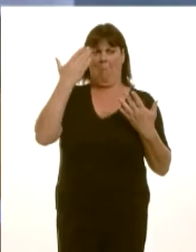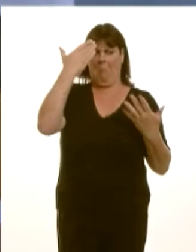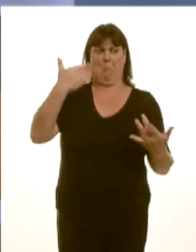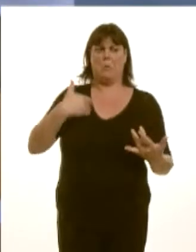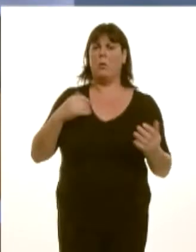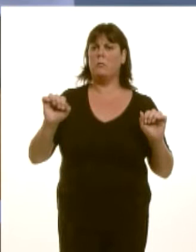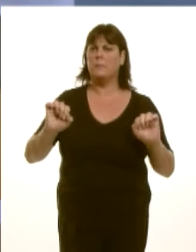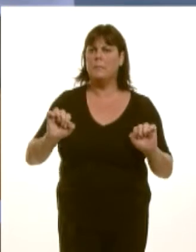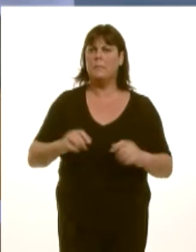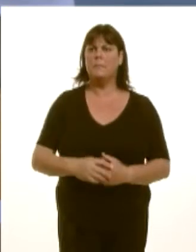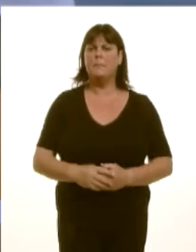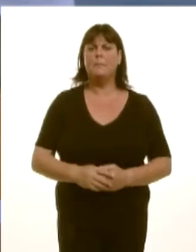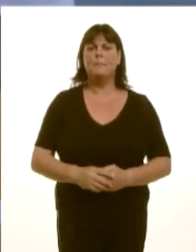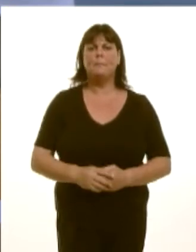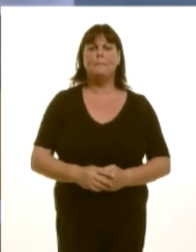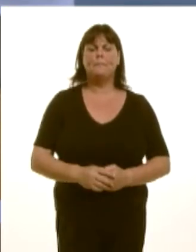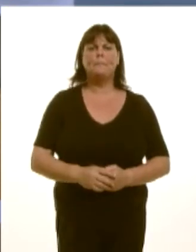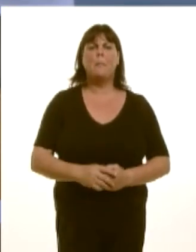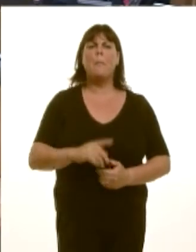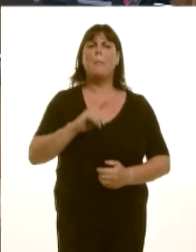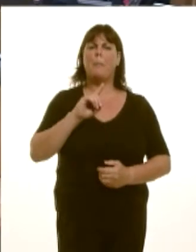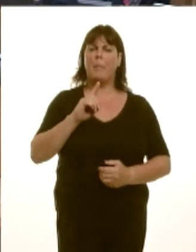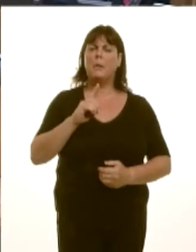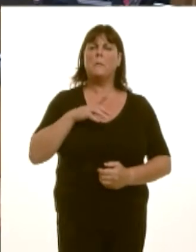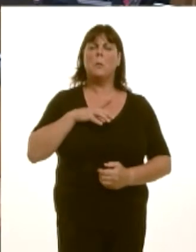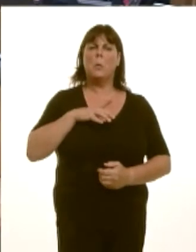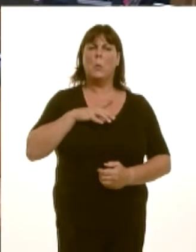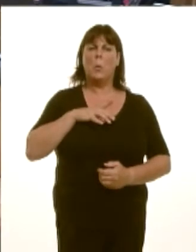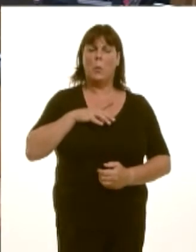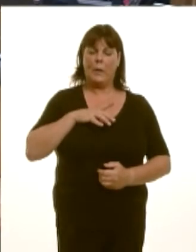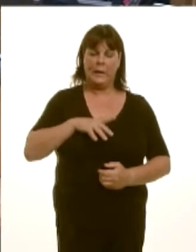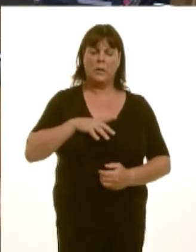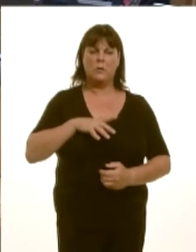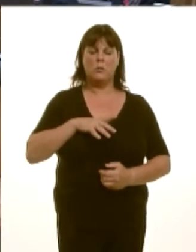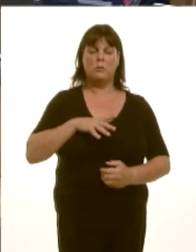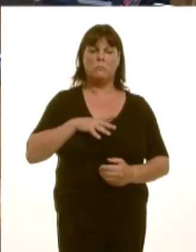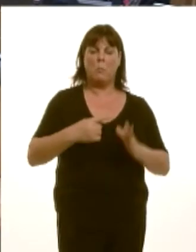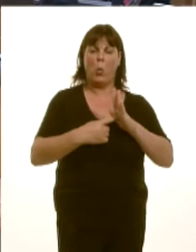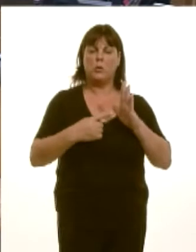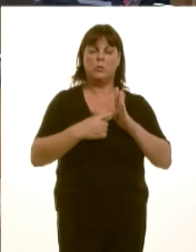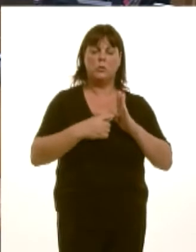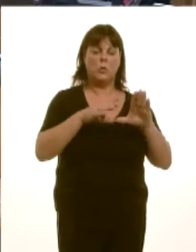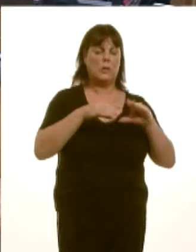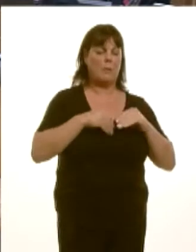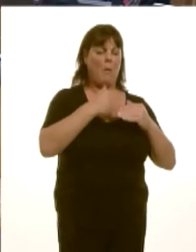As a bare minimum, we need to see Part 1 plus Part 2 of Silk, plus underfunding, addressed.